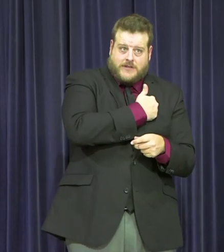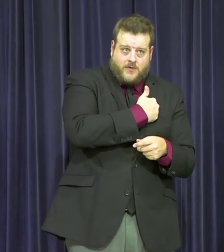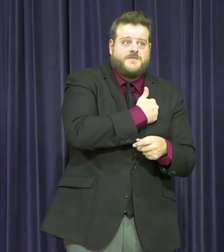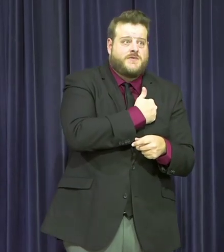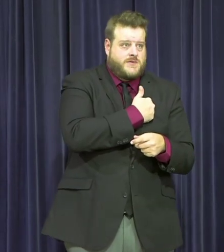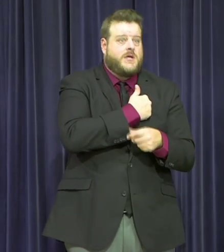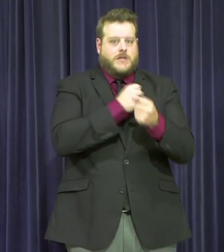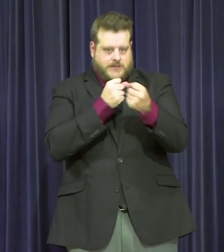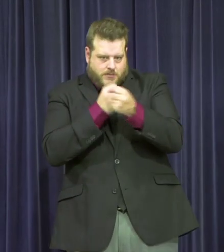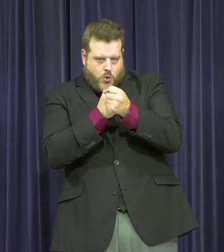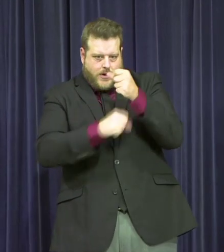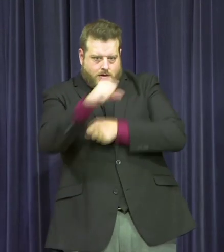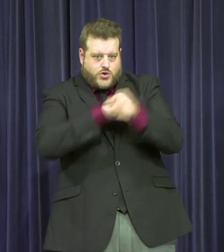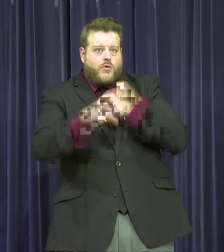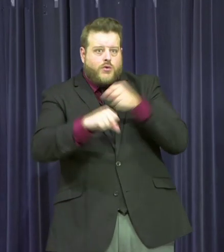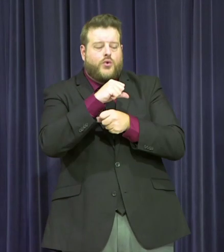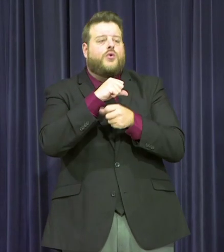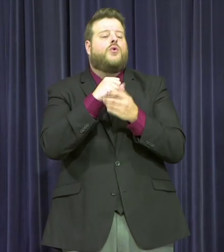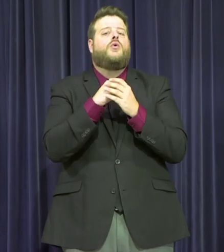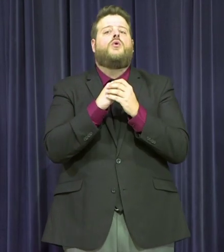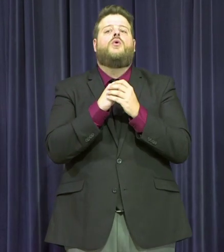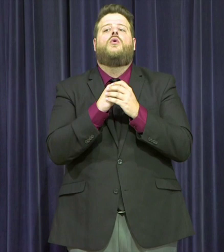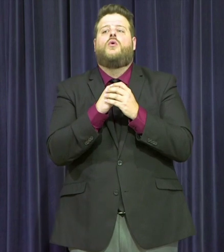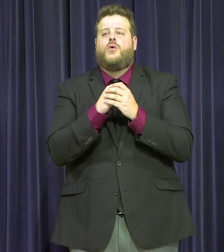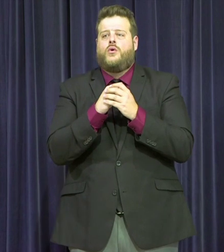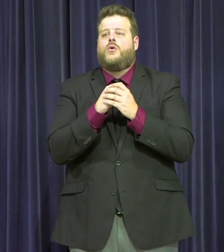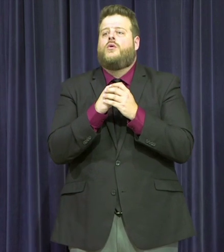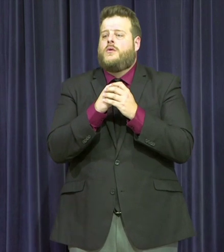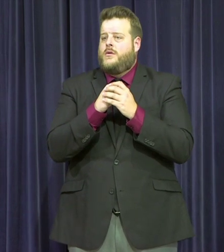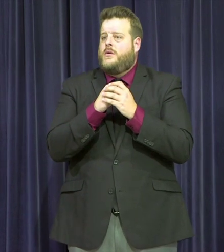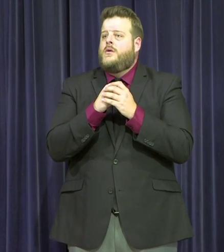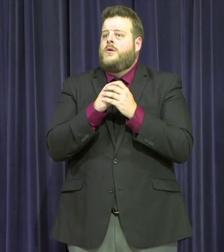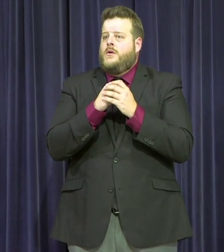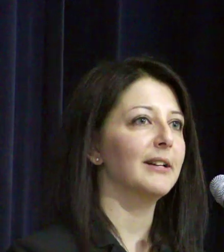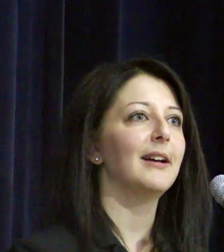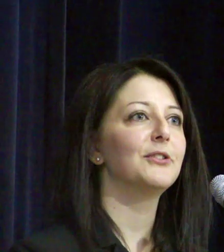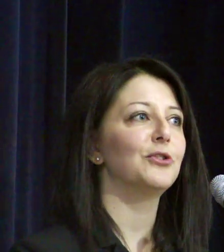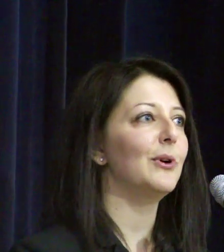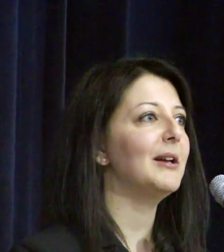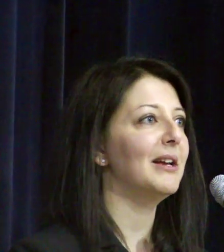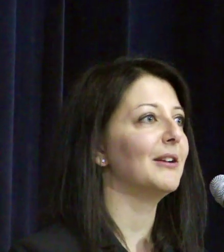That we're thinking about supporting each other. We are thinking about what brings us joy.